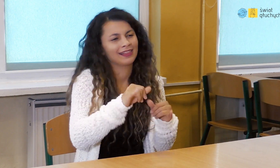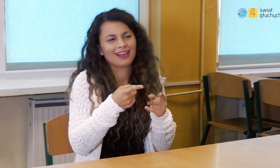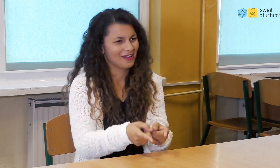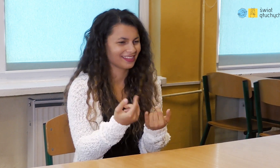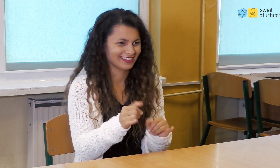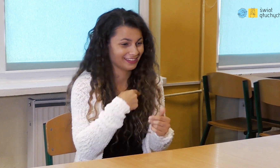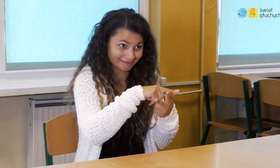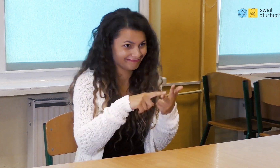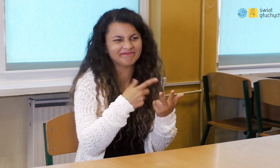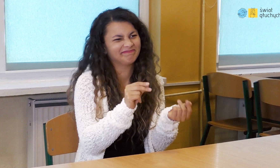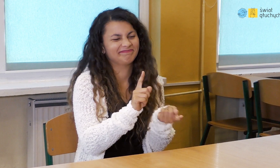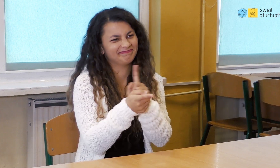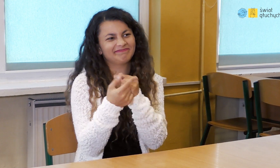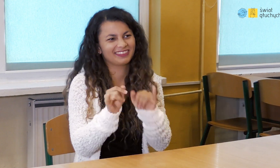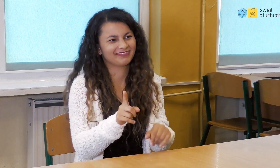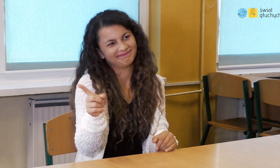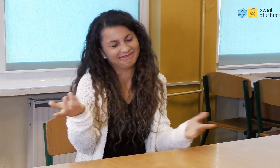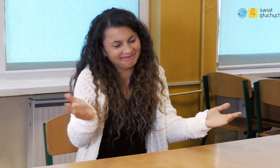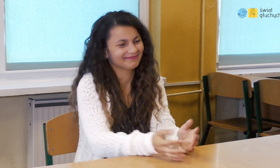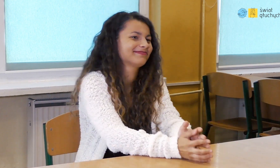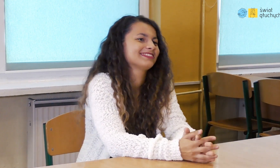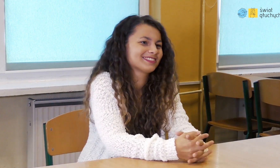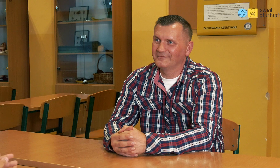I chose a completely different path.